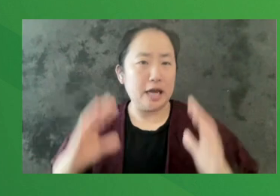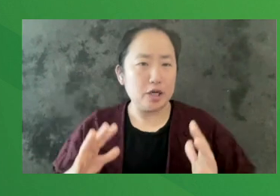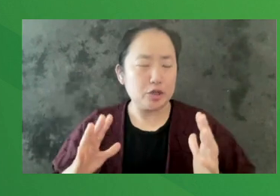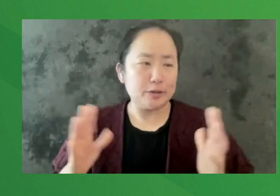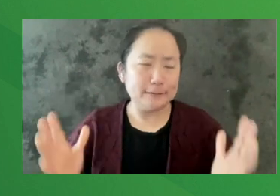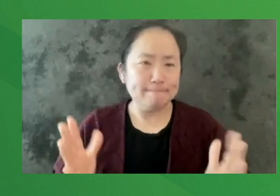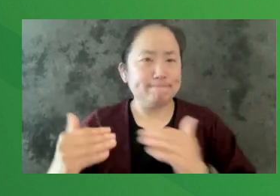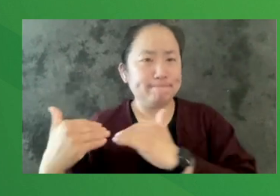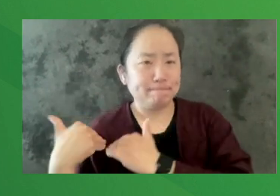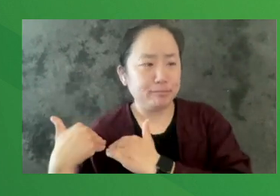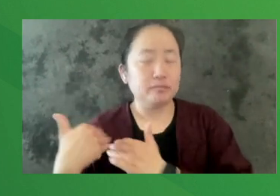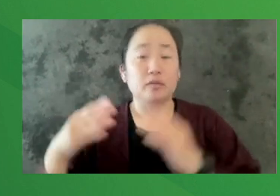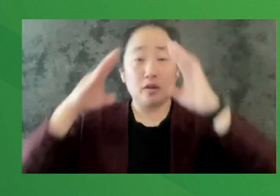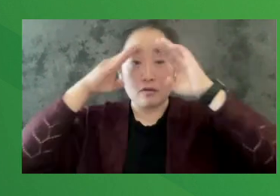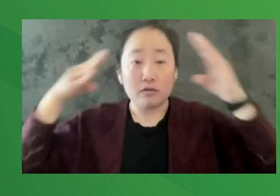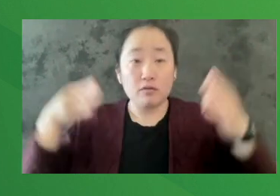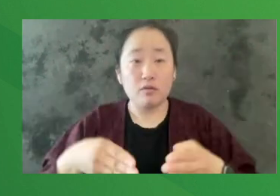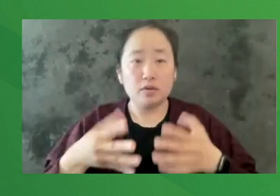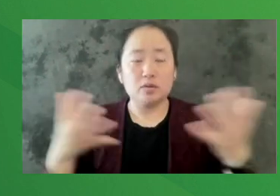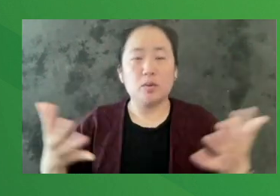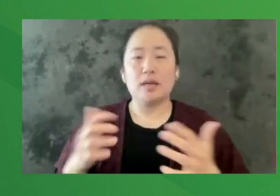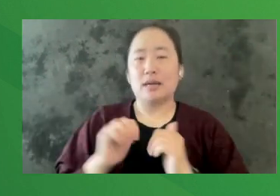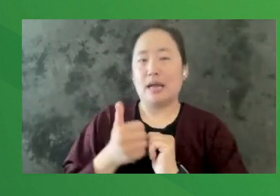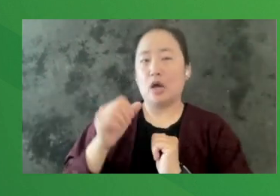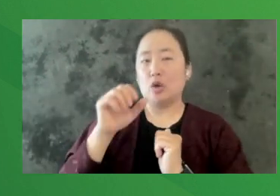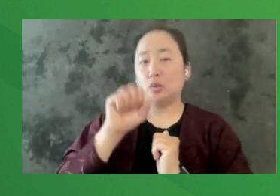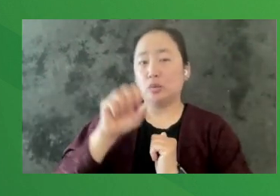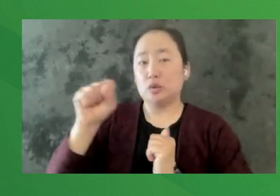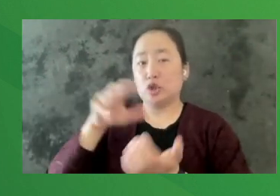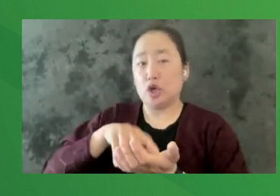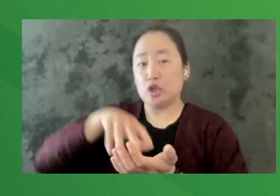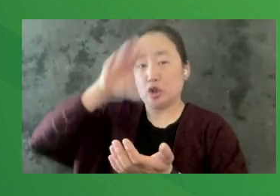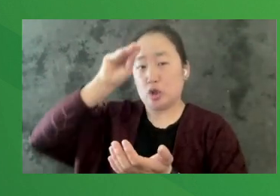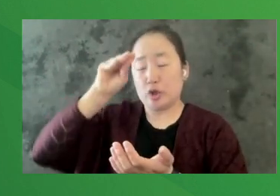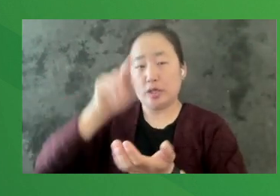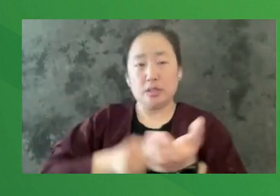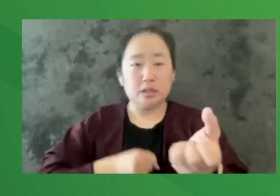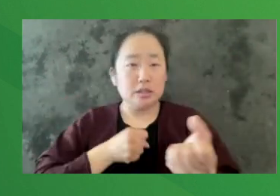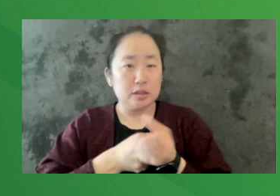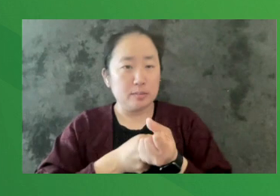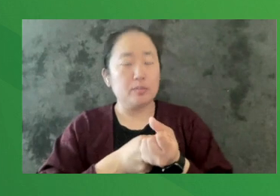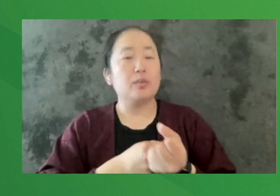once again, is how social studies learning can support stronger climate literacy education in